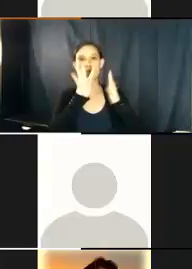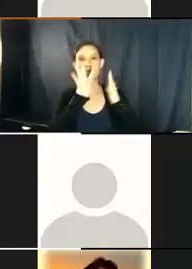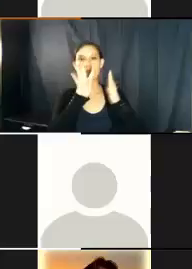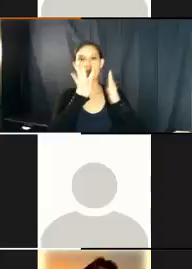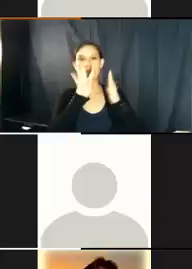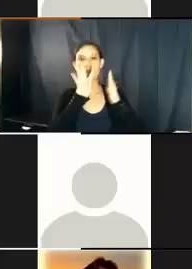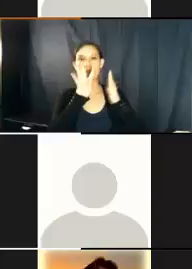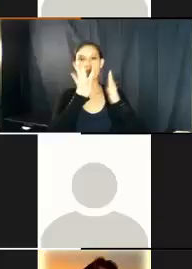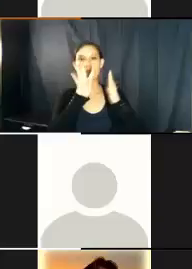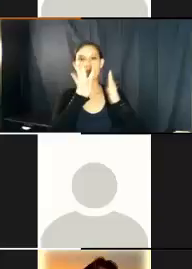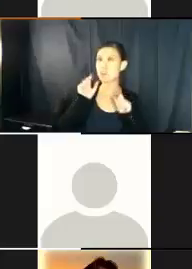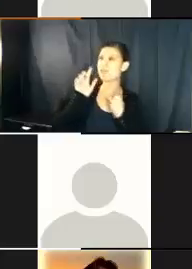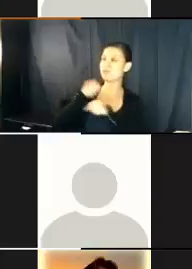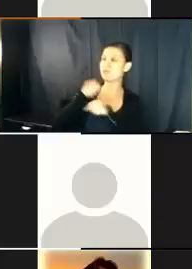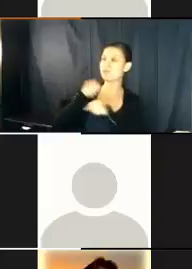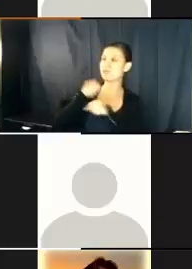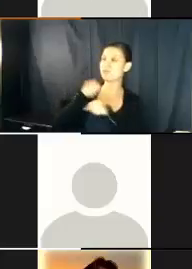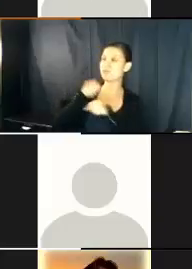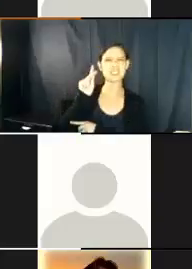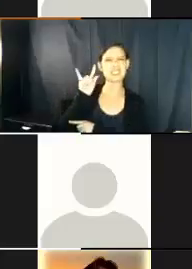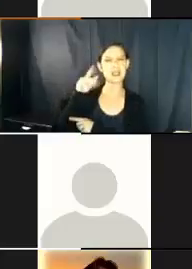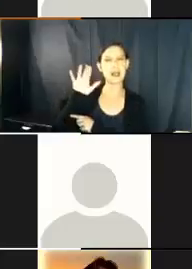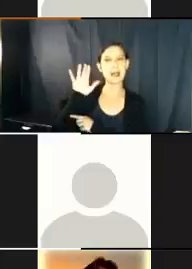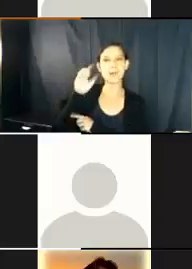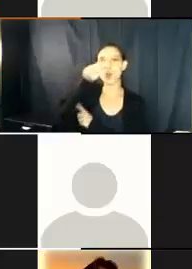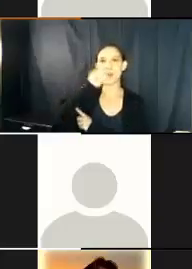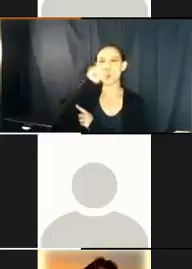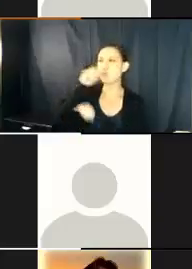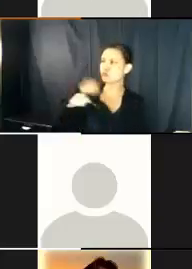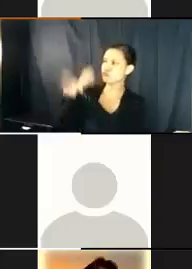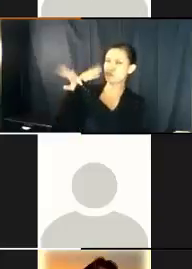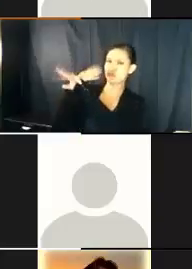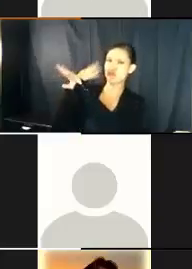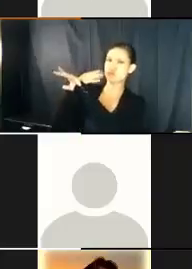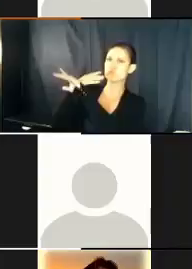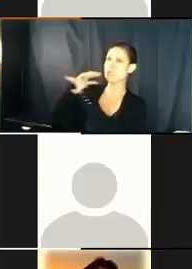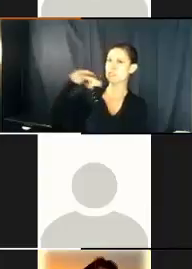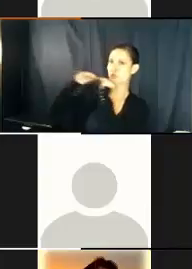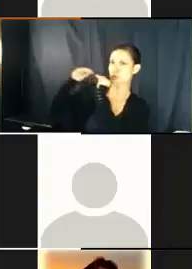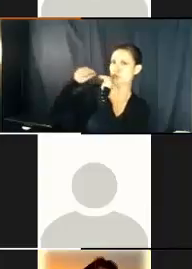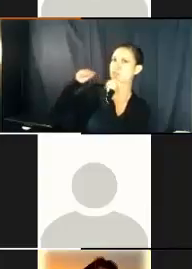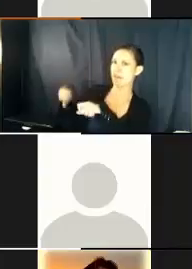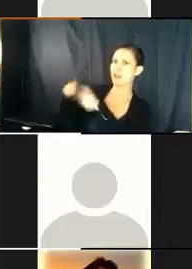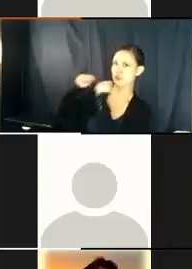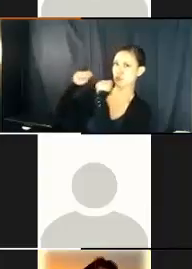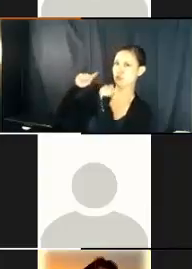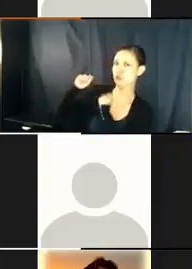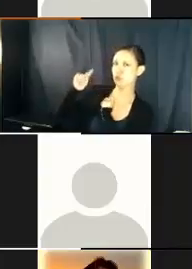tutoring through Skype or Google etc any way they can do video.